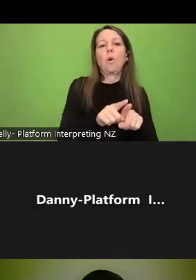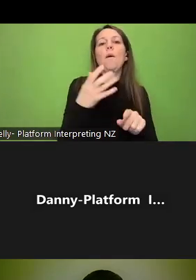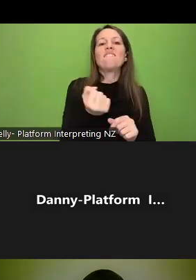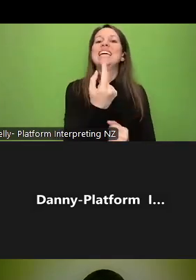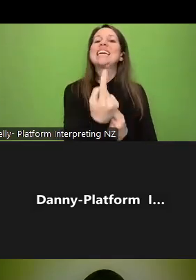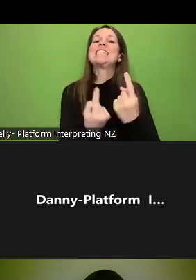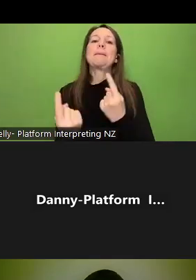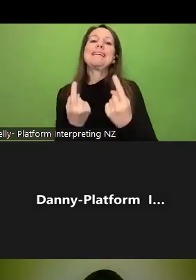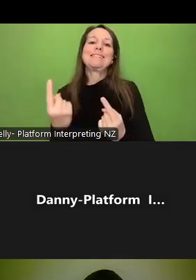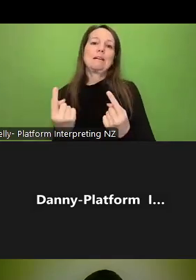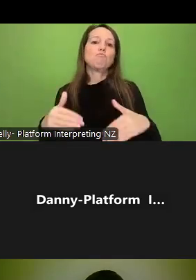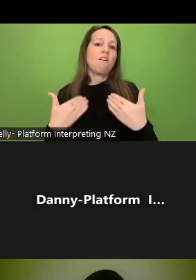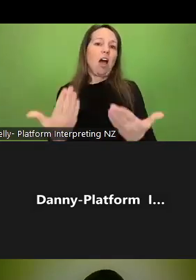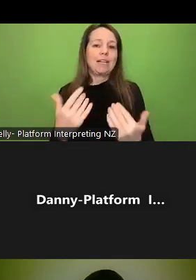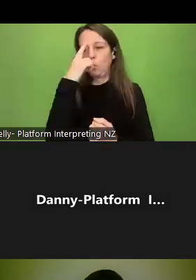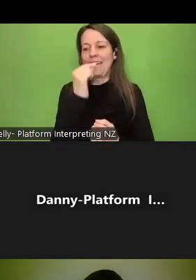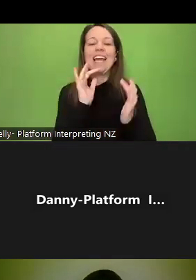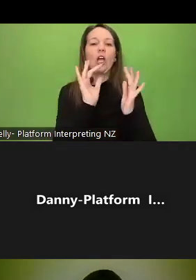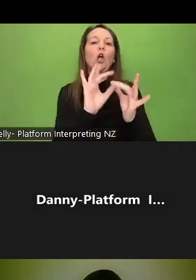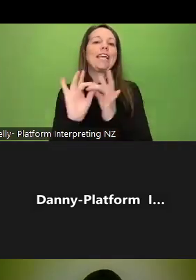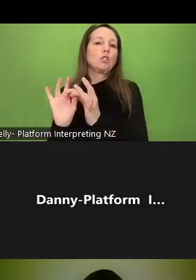and we can connect you with all sorts of ideas.